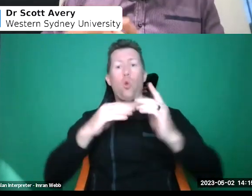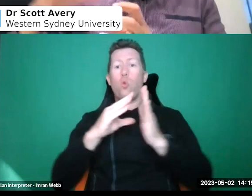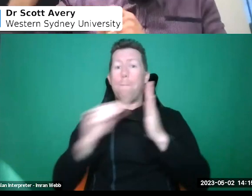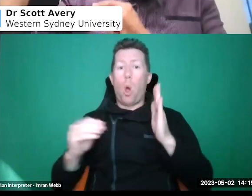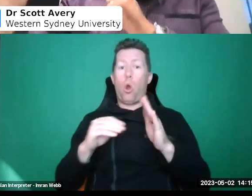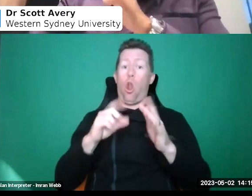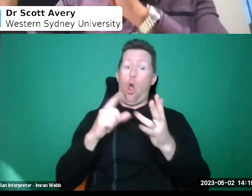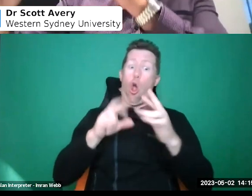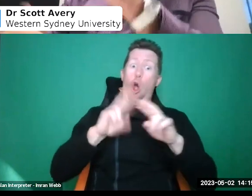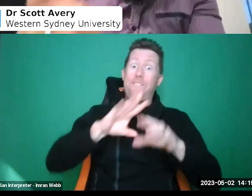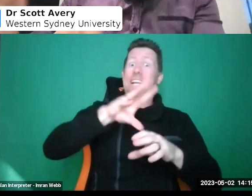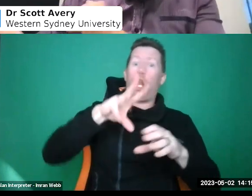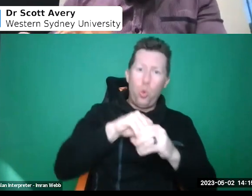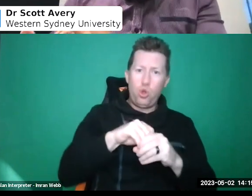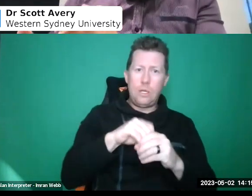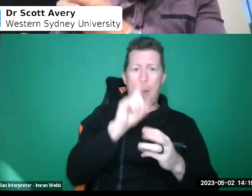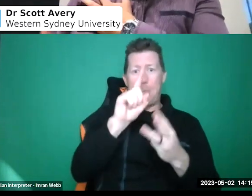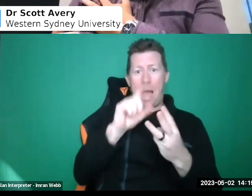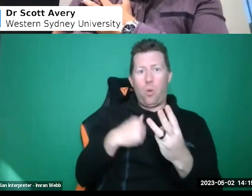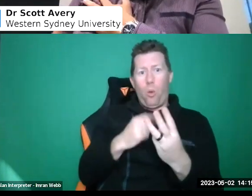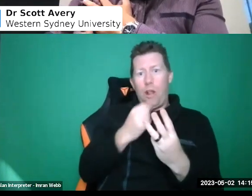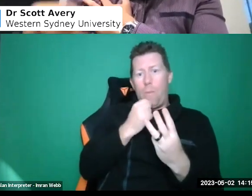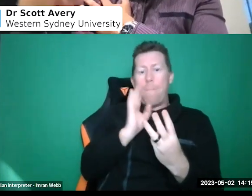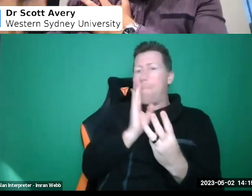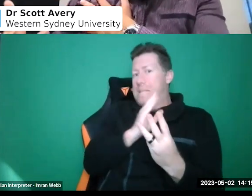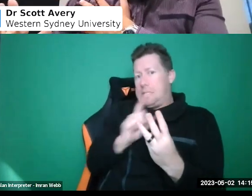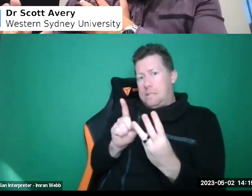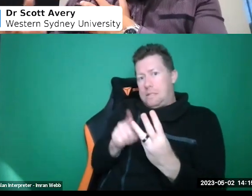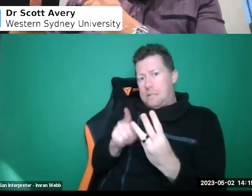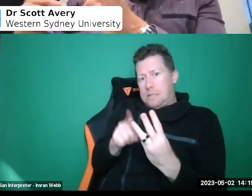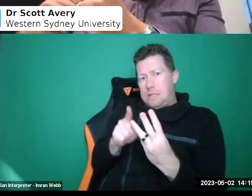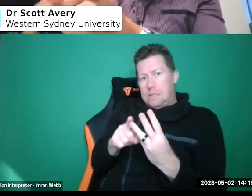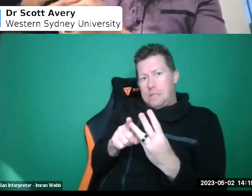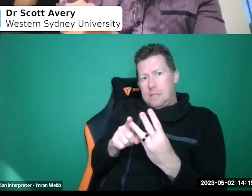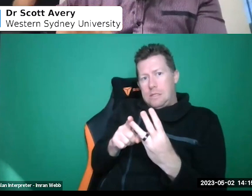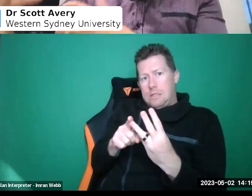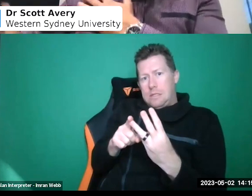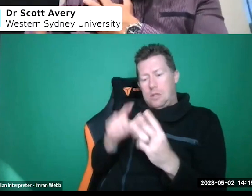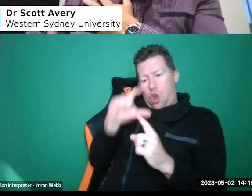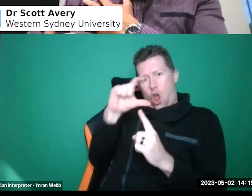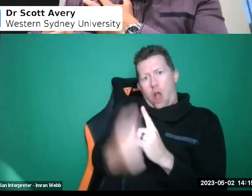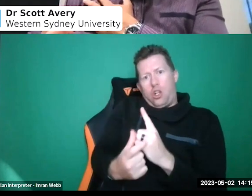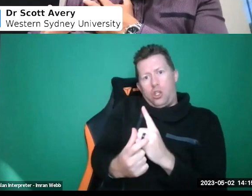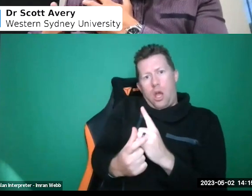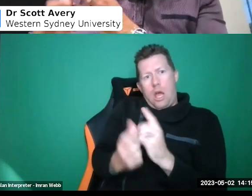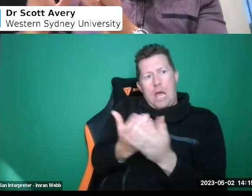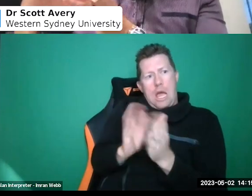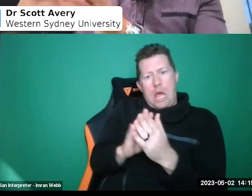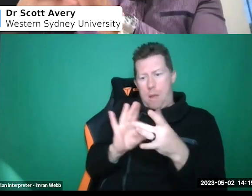but it's a bit like we were not collecting data on what makes us strong, what makes us feel collect connected to a community. I said.